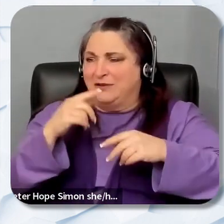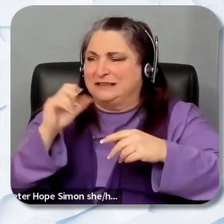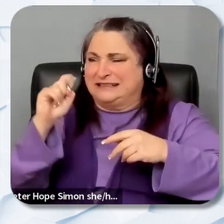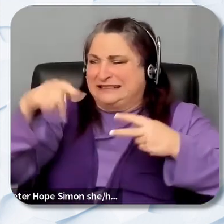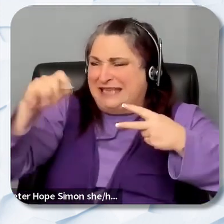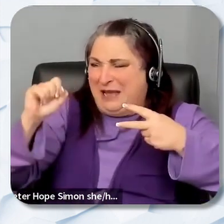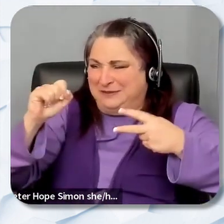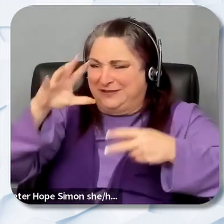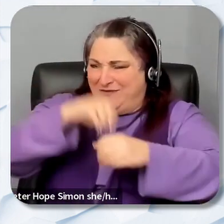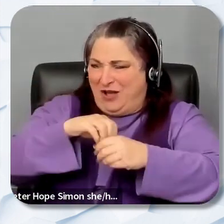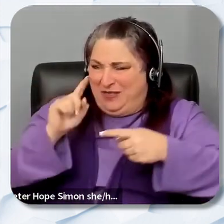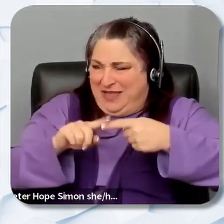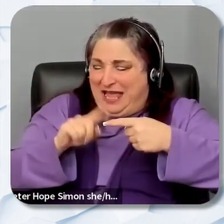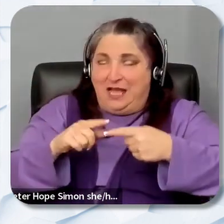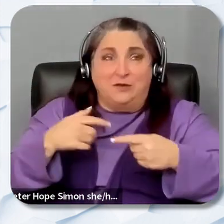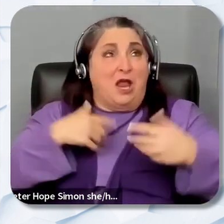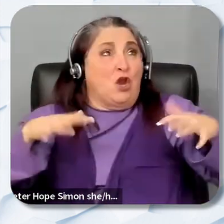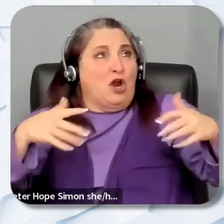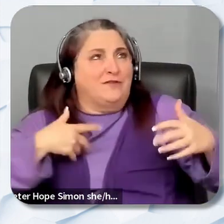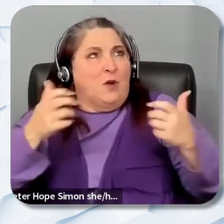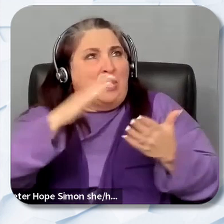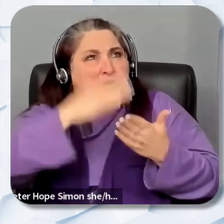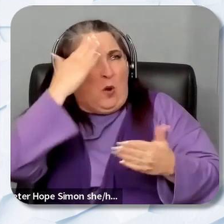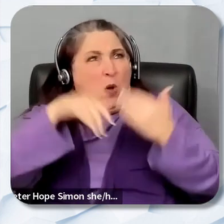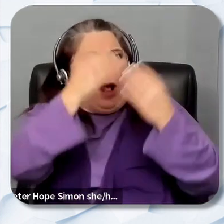nervous yet and want to know all the details. I can see many of the questions coming in,